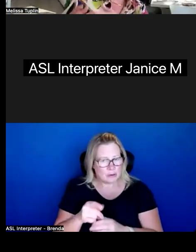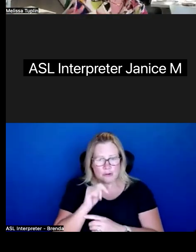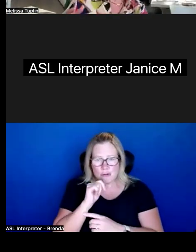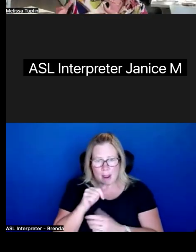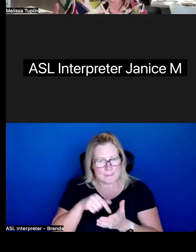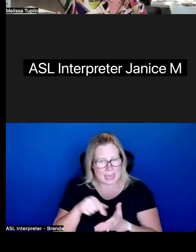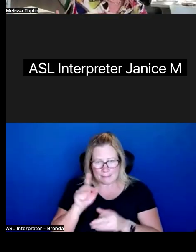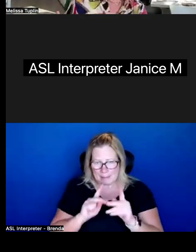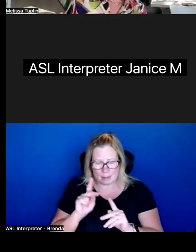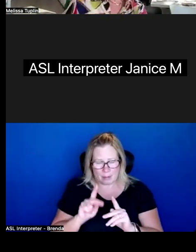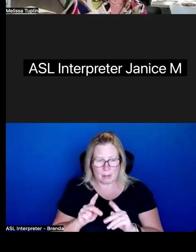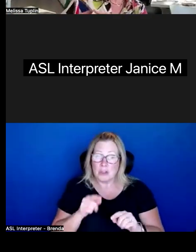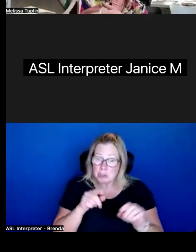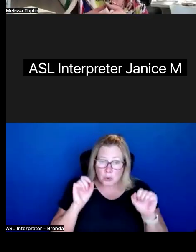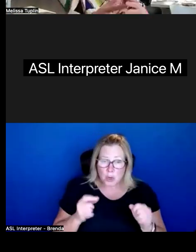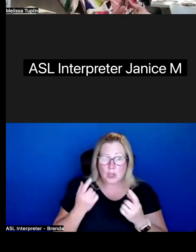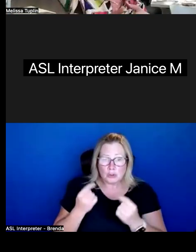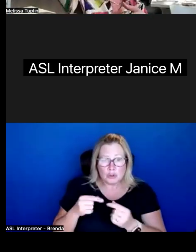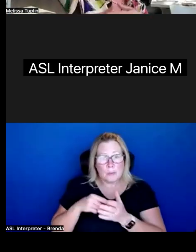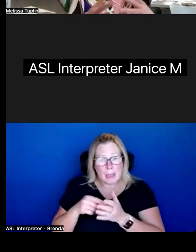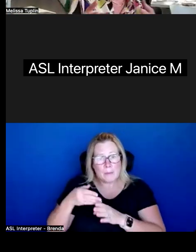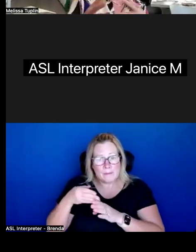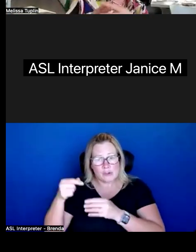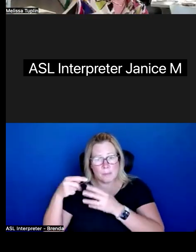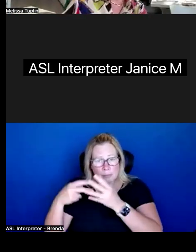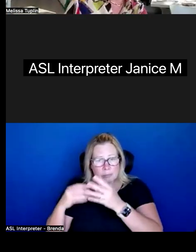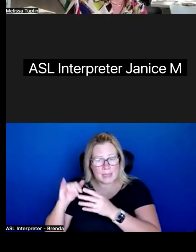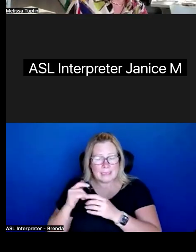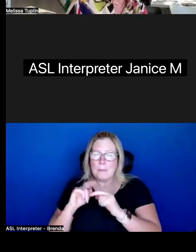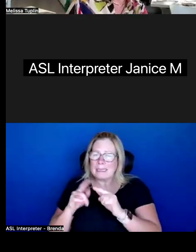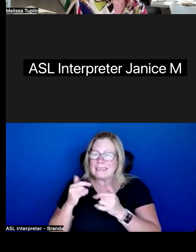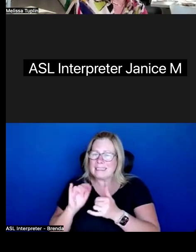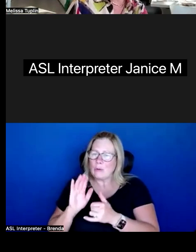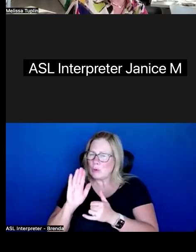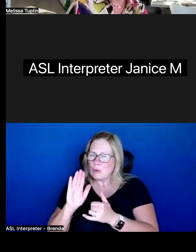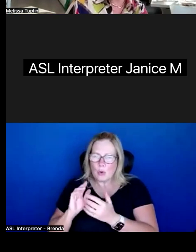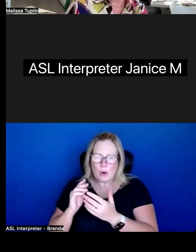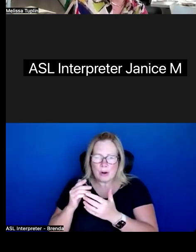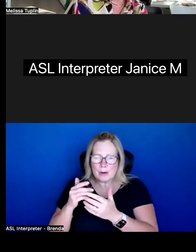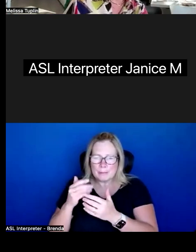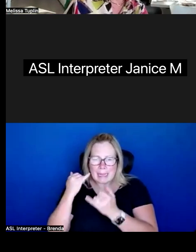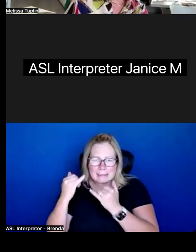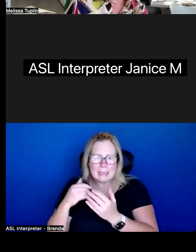do all of those things and still fit best in the community arts organizations stream. The